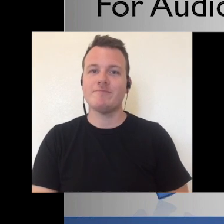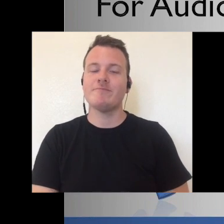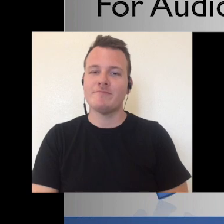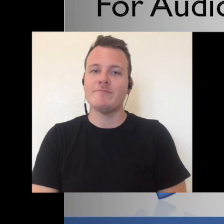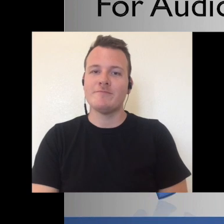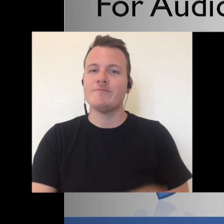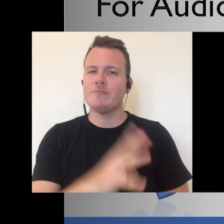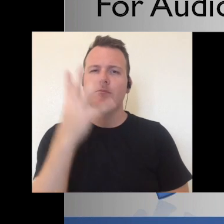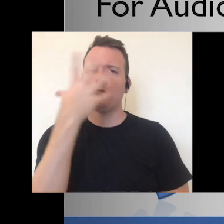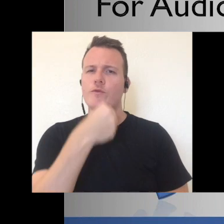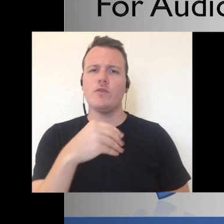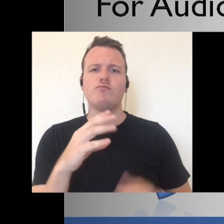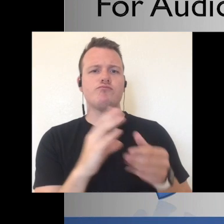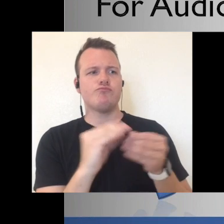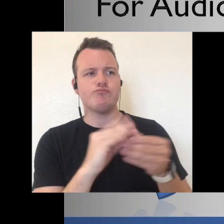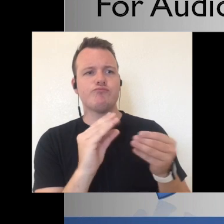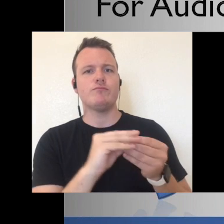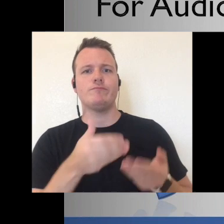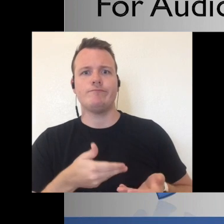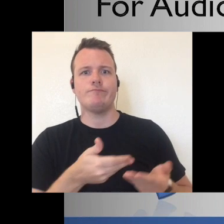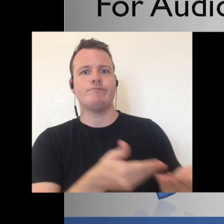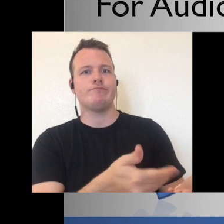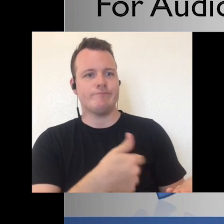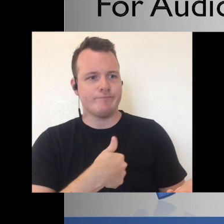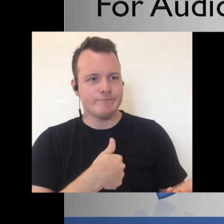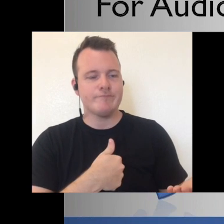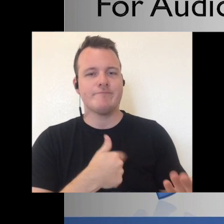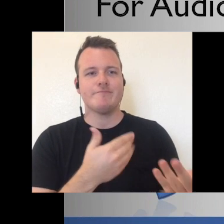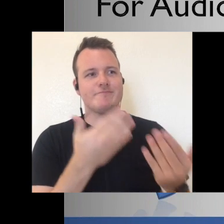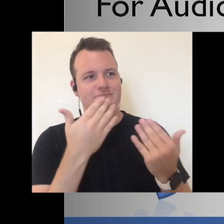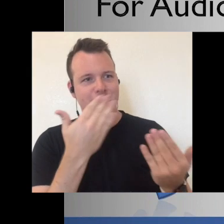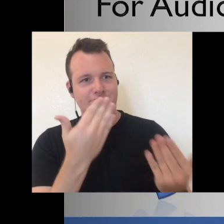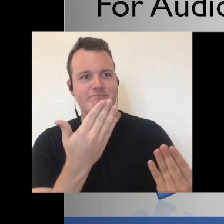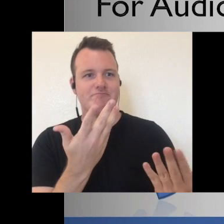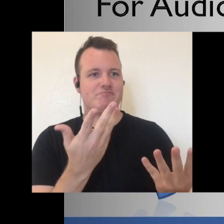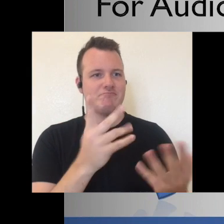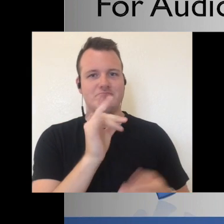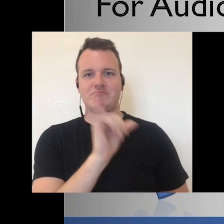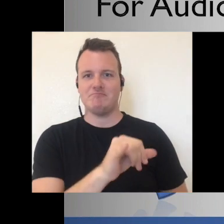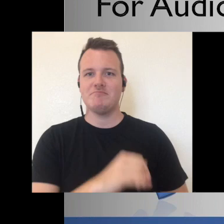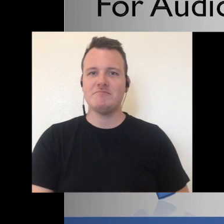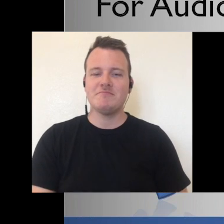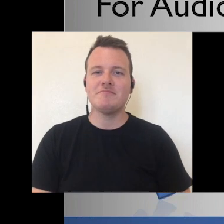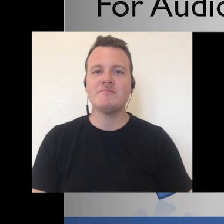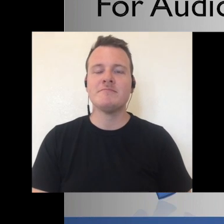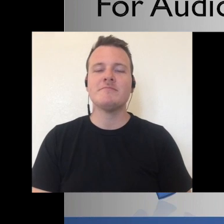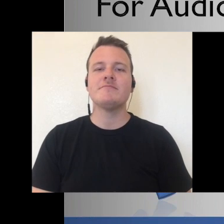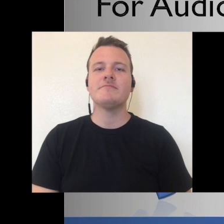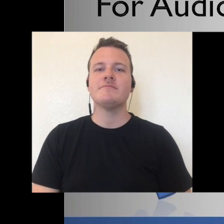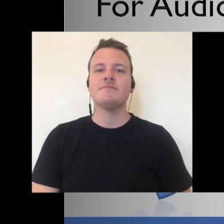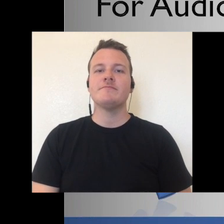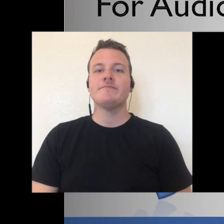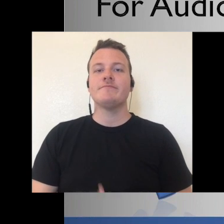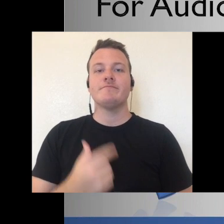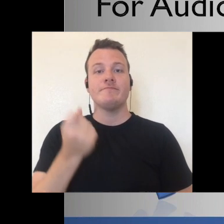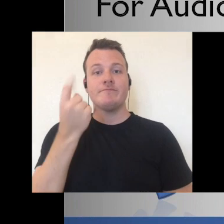introduction, and- and thank you very much for- for that. You know I'm actually